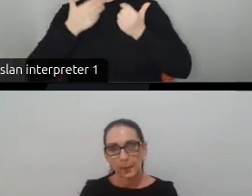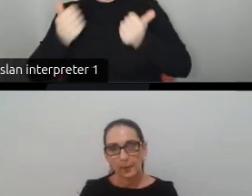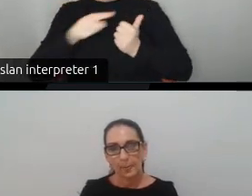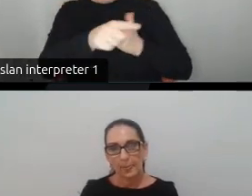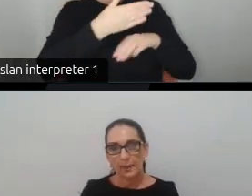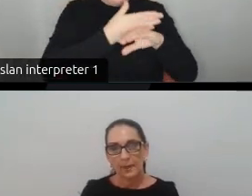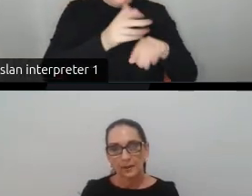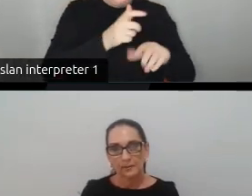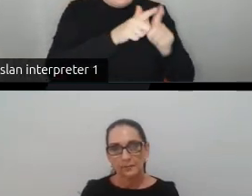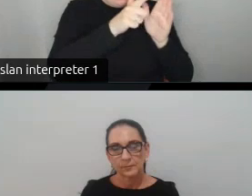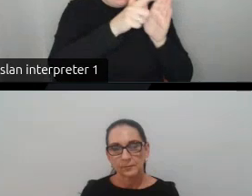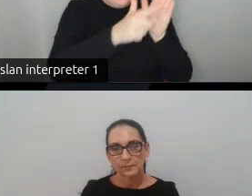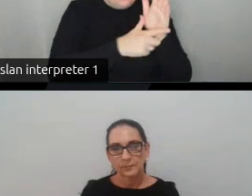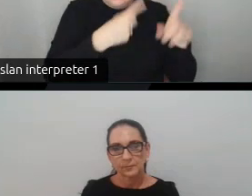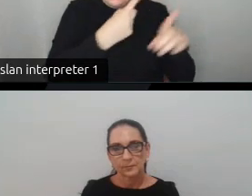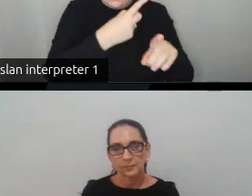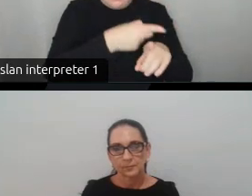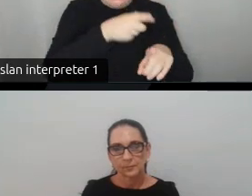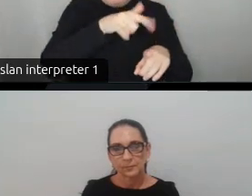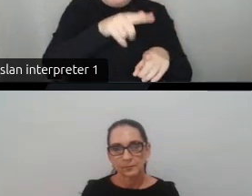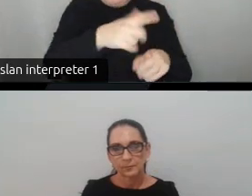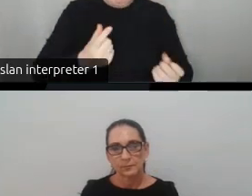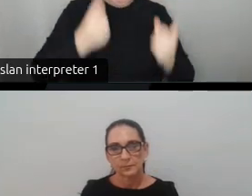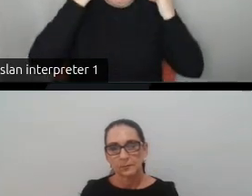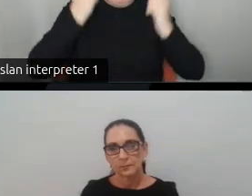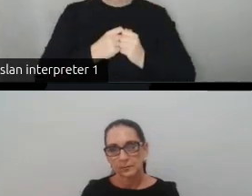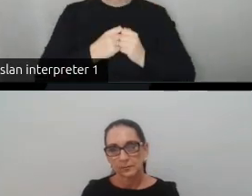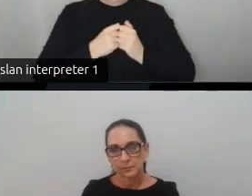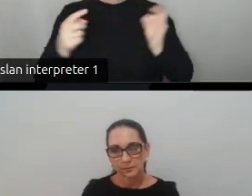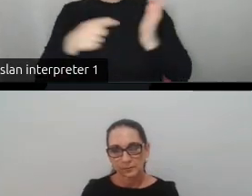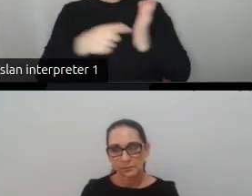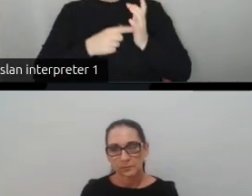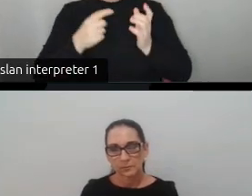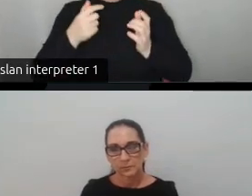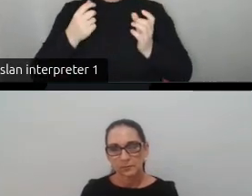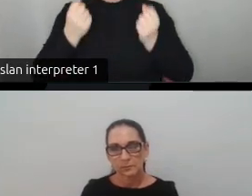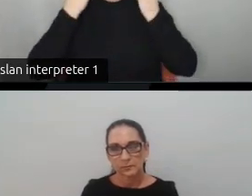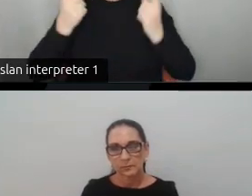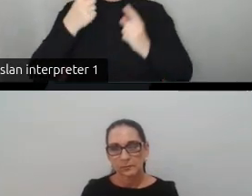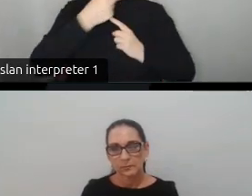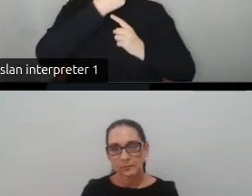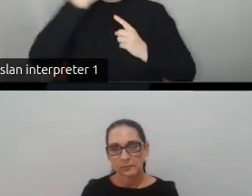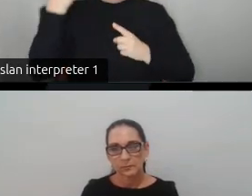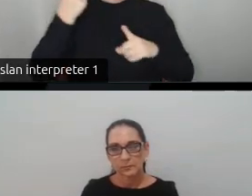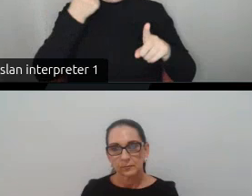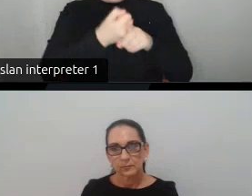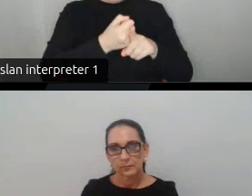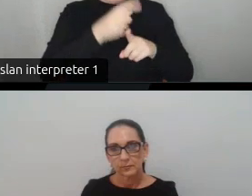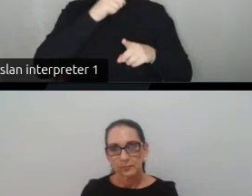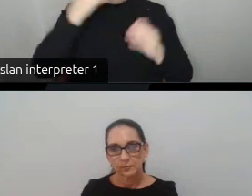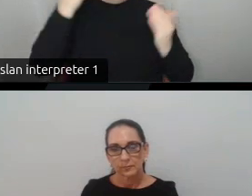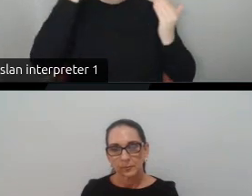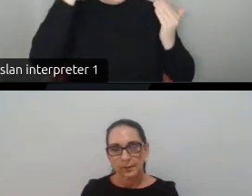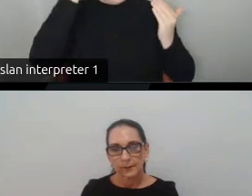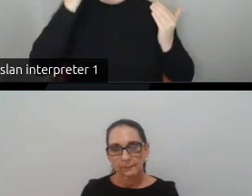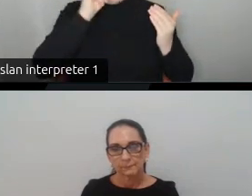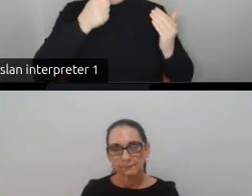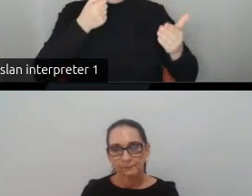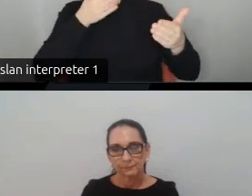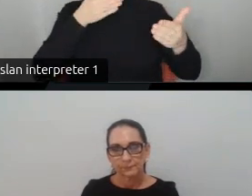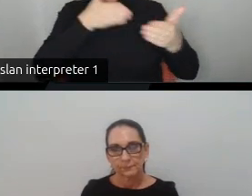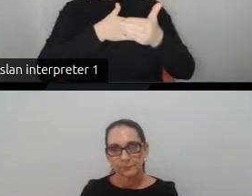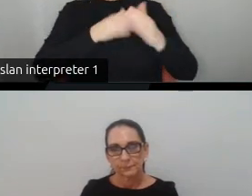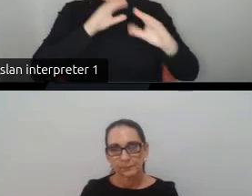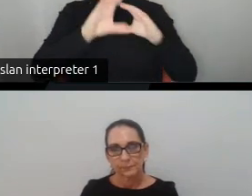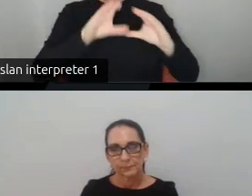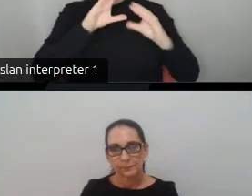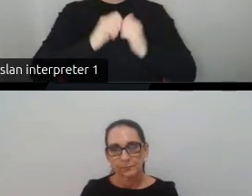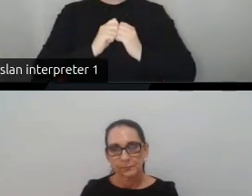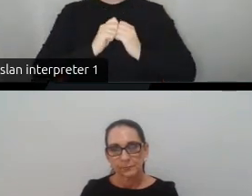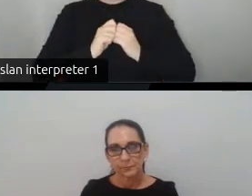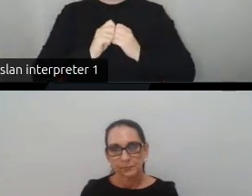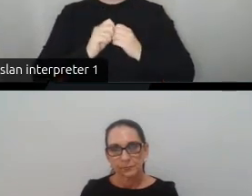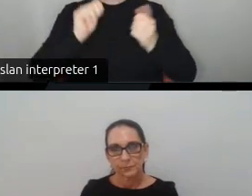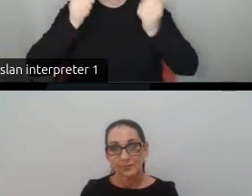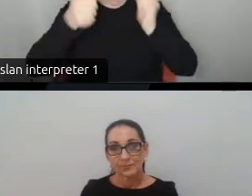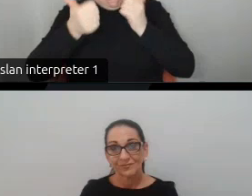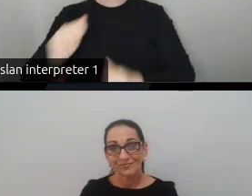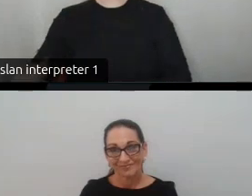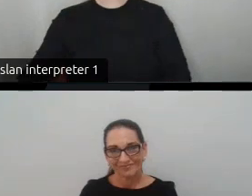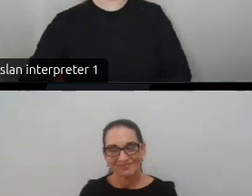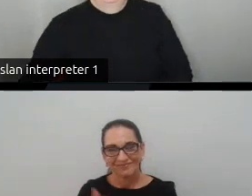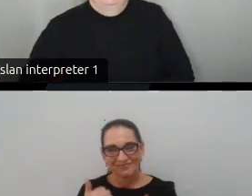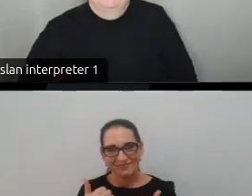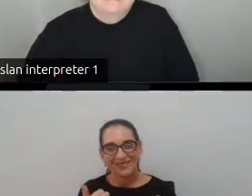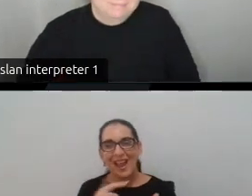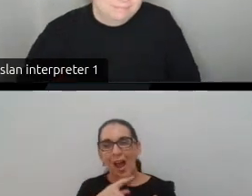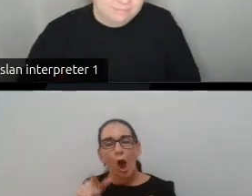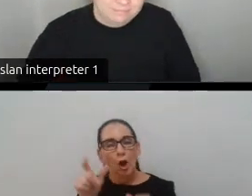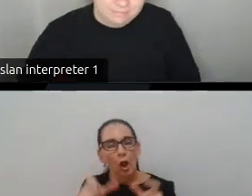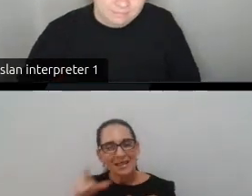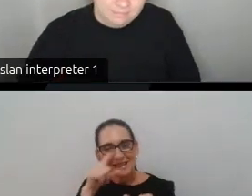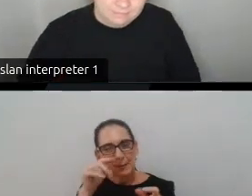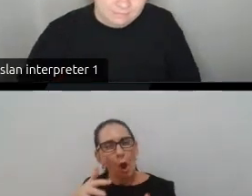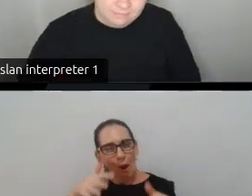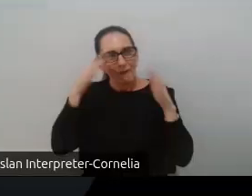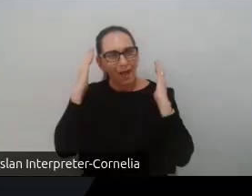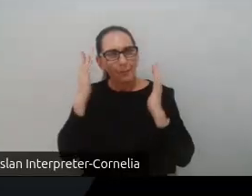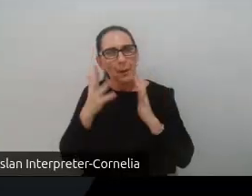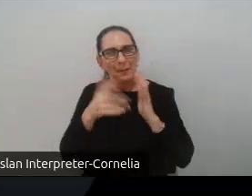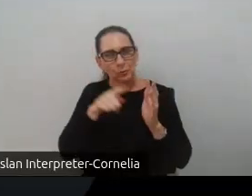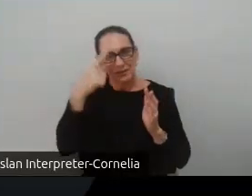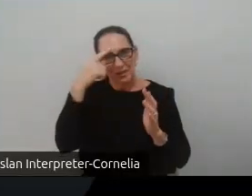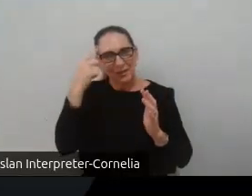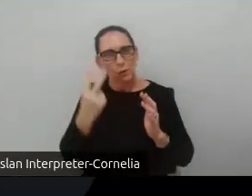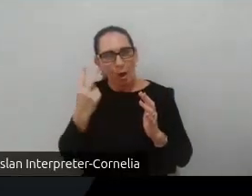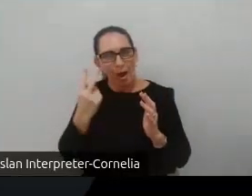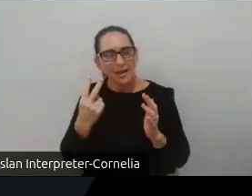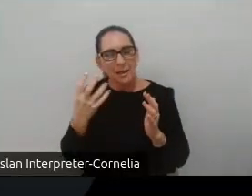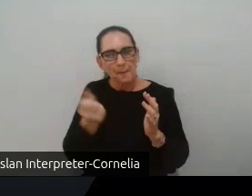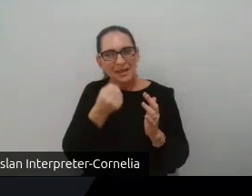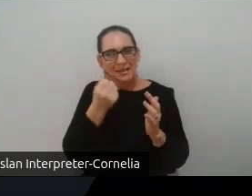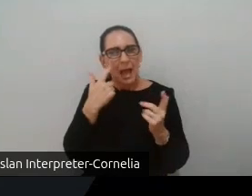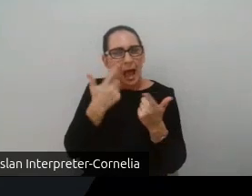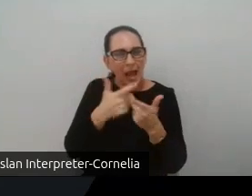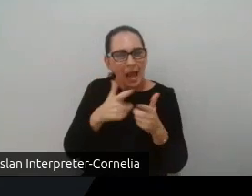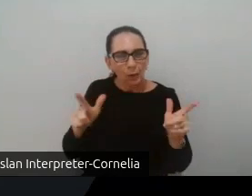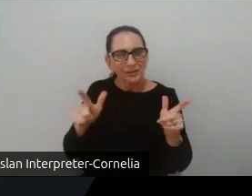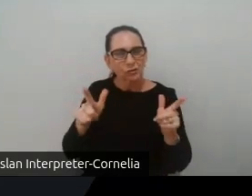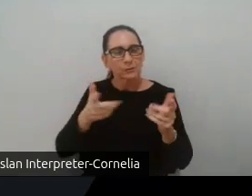understand trauma impacts one's brain and capacity to understand and comprehend